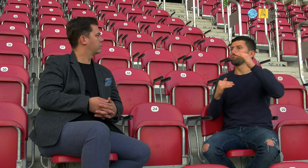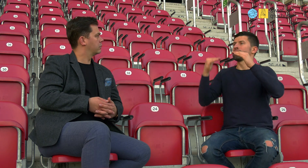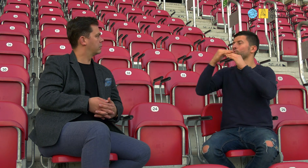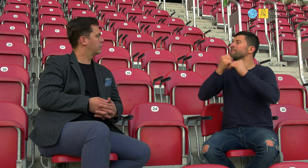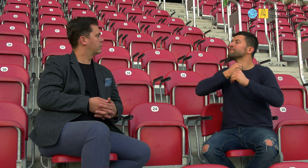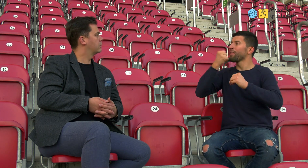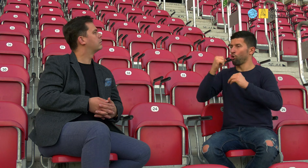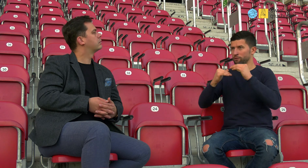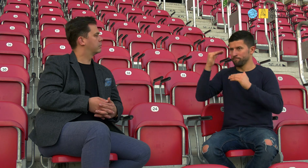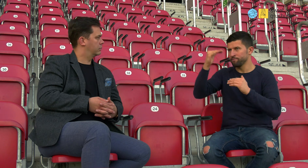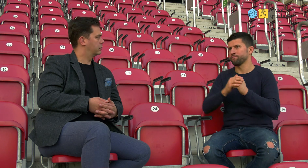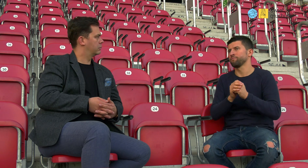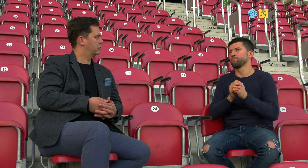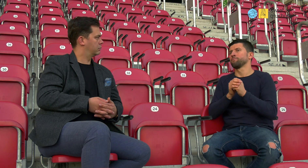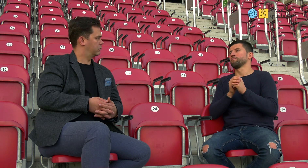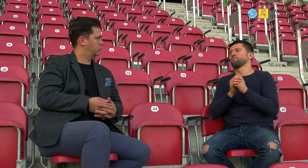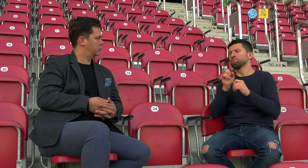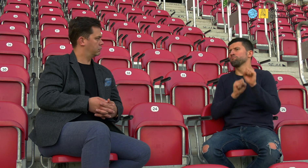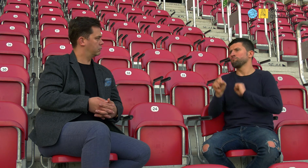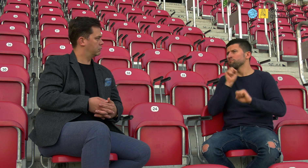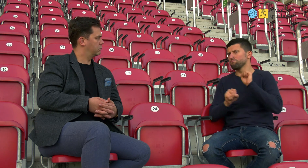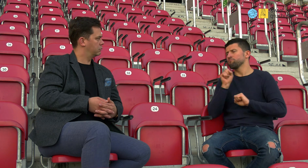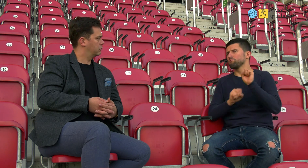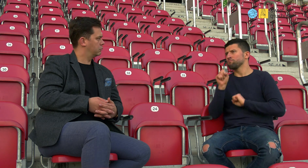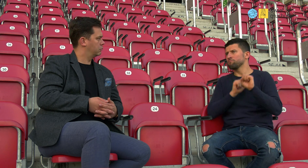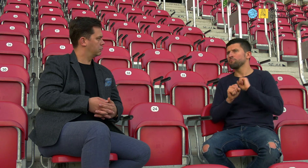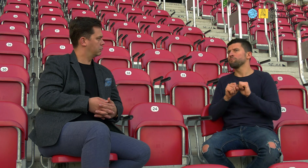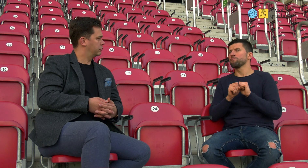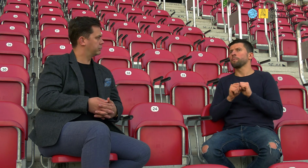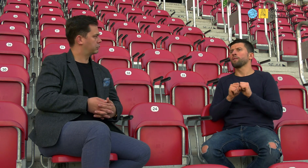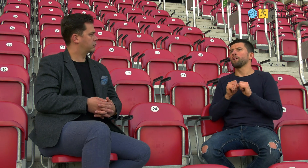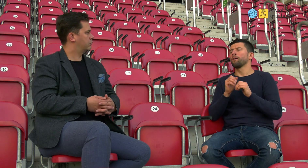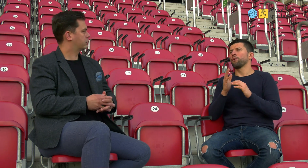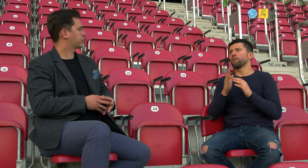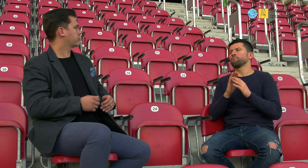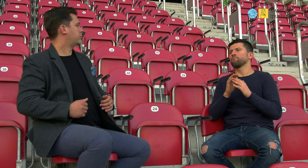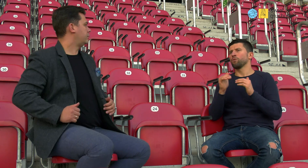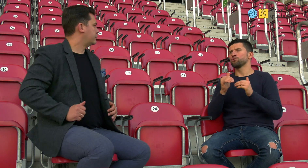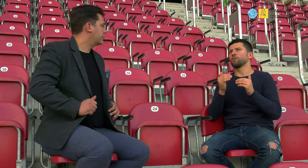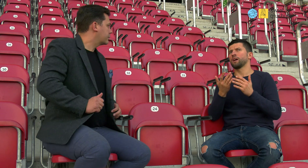Until one reaches the seniors. You have to practice all the time.